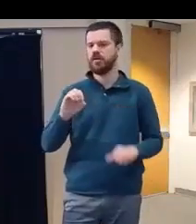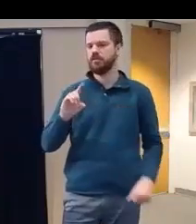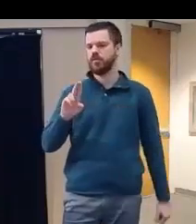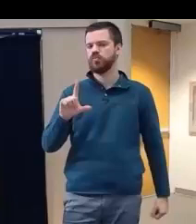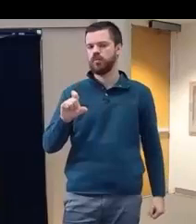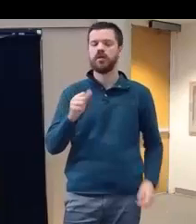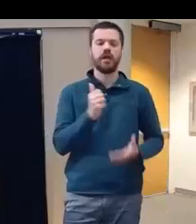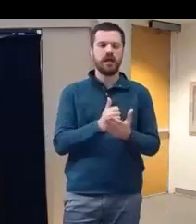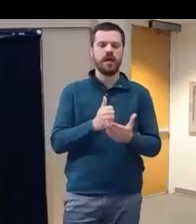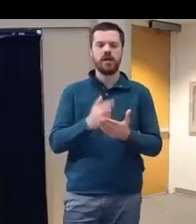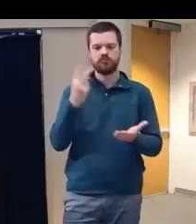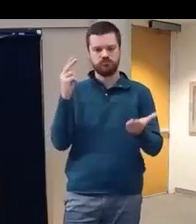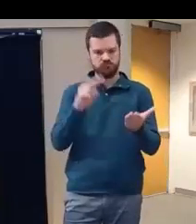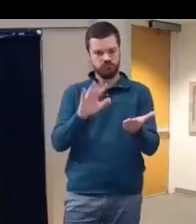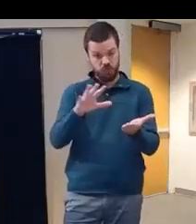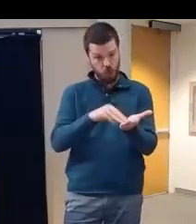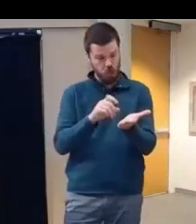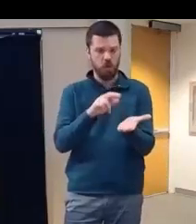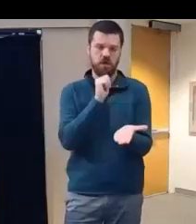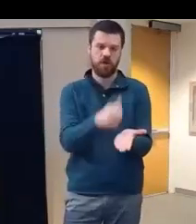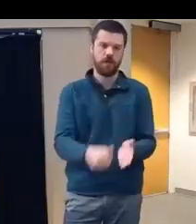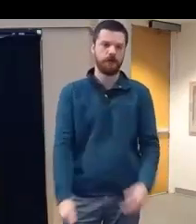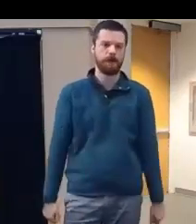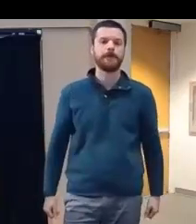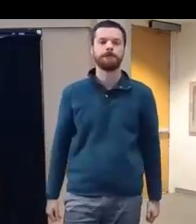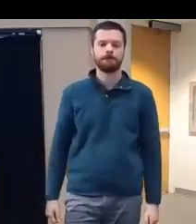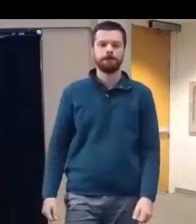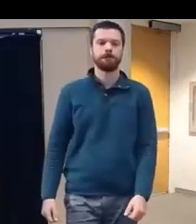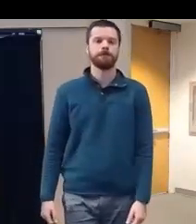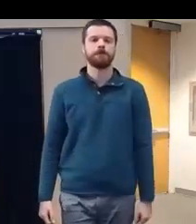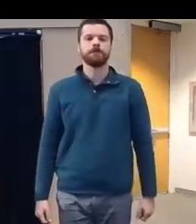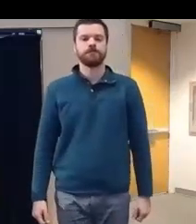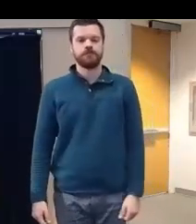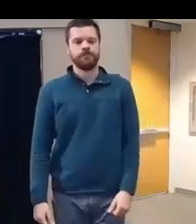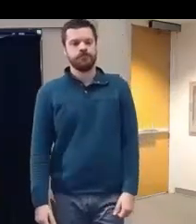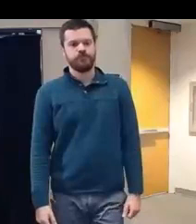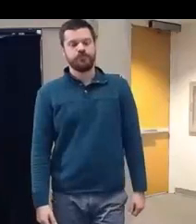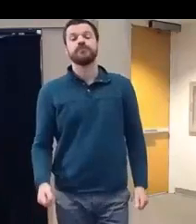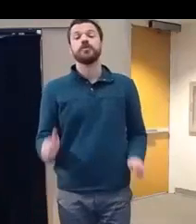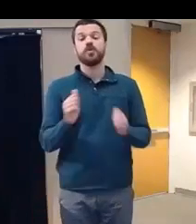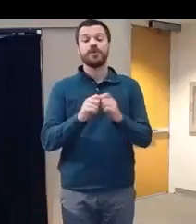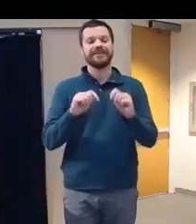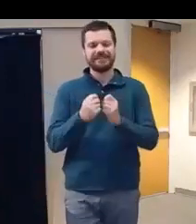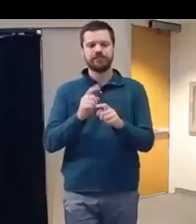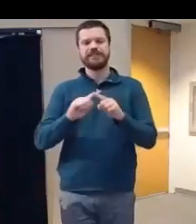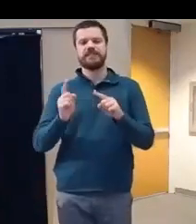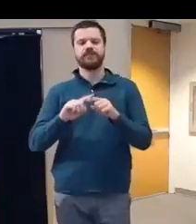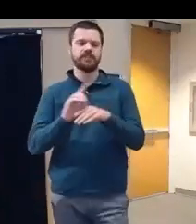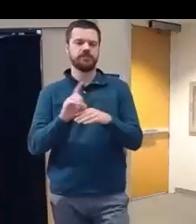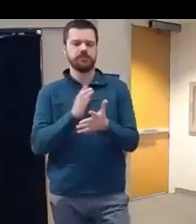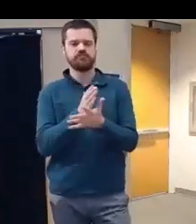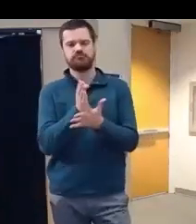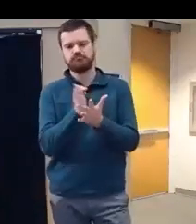um The Learning of that module so working in in interdisciplinary team with two psychology